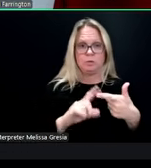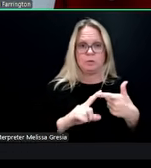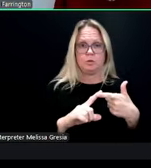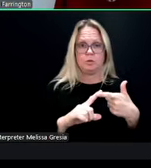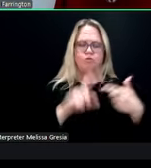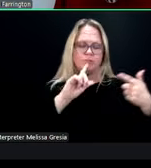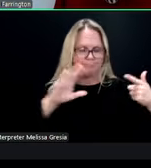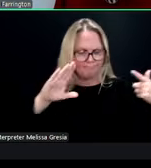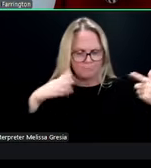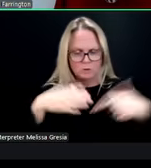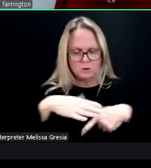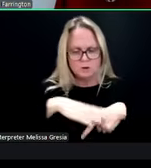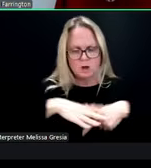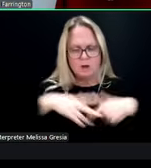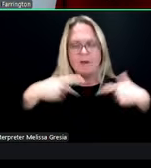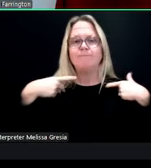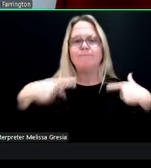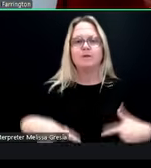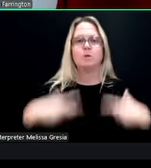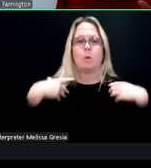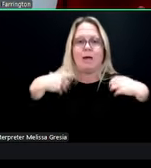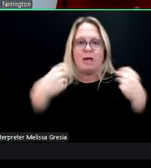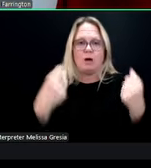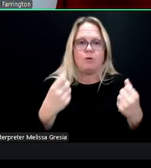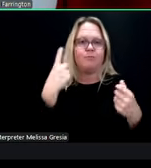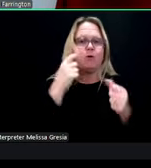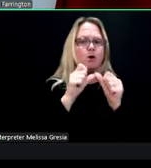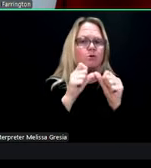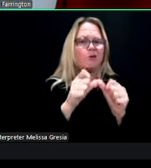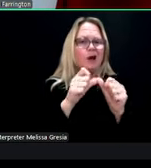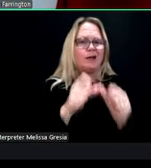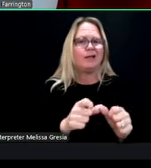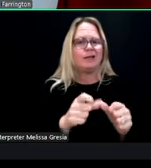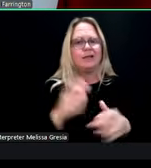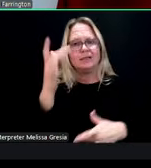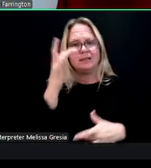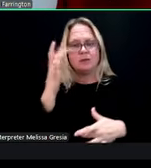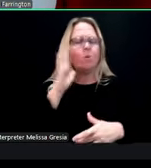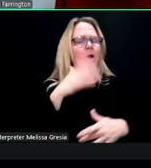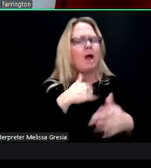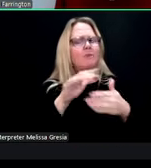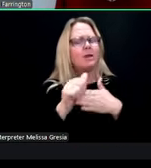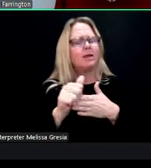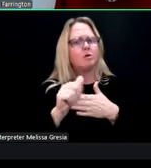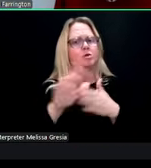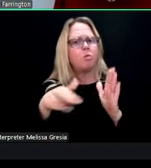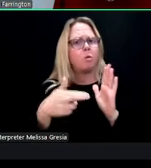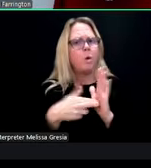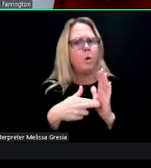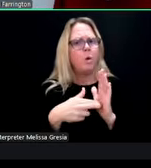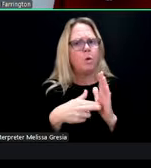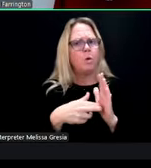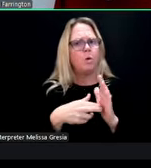physical health and chronic disease the hub will have a leadership role in what we've talked about